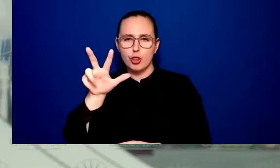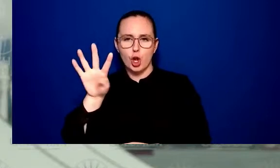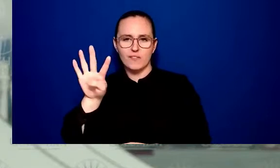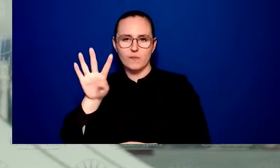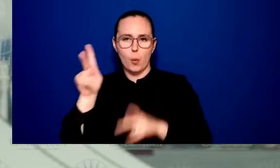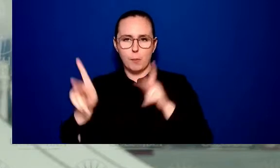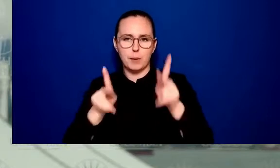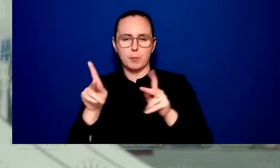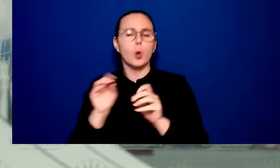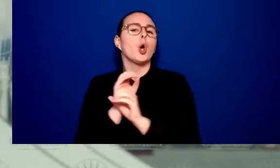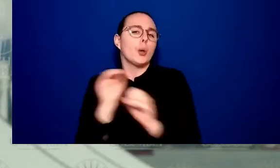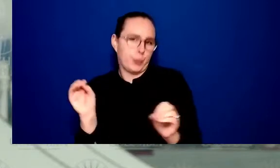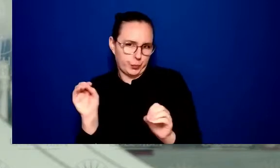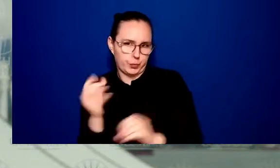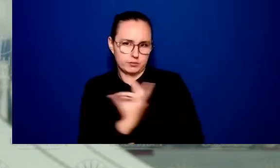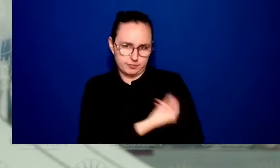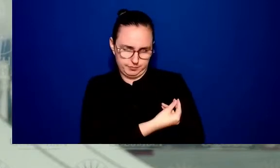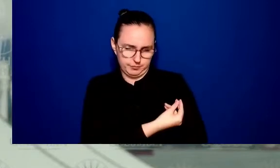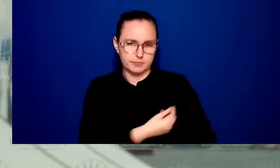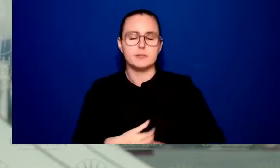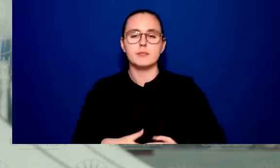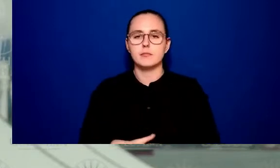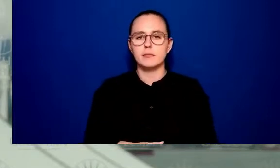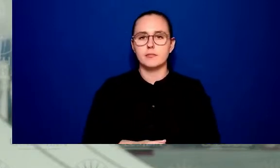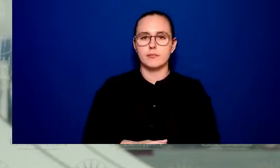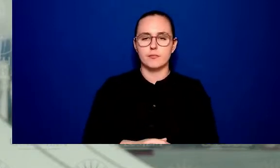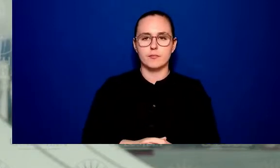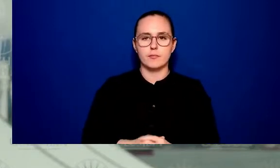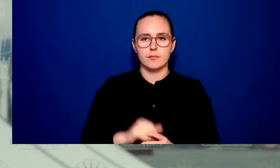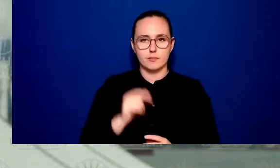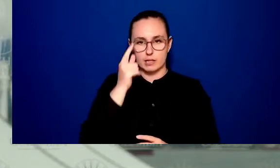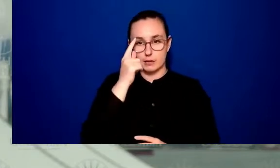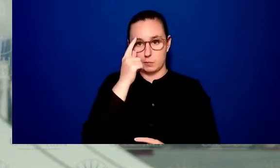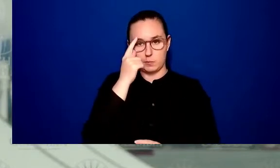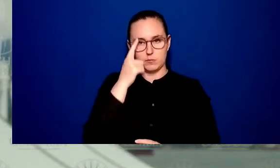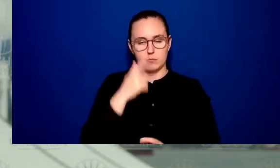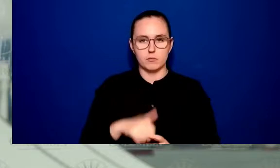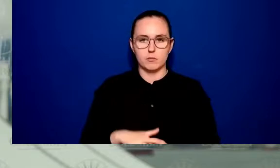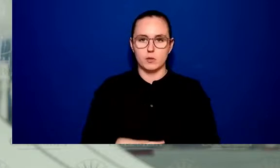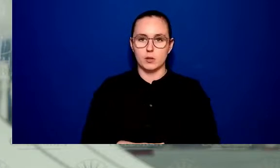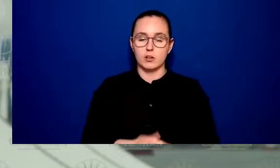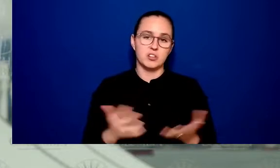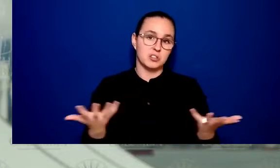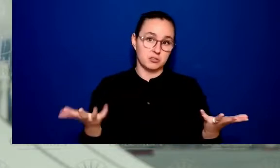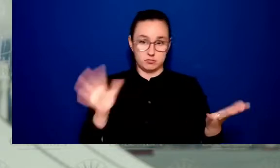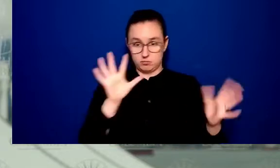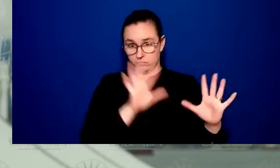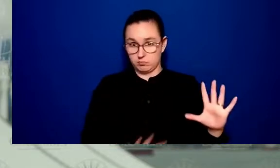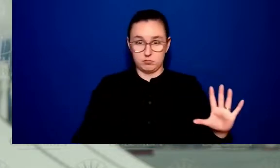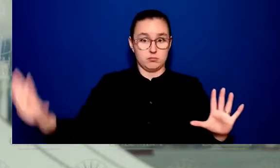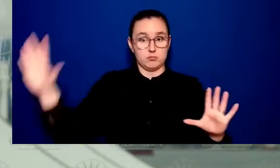terms of long term care across.